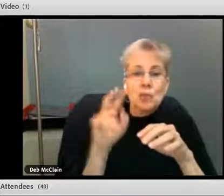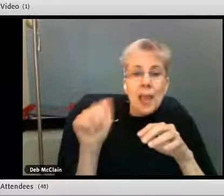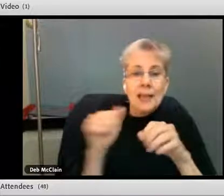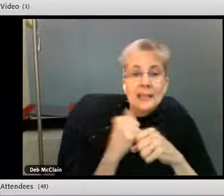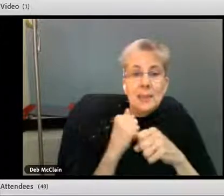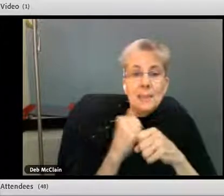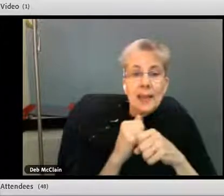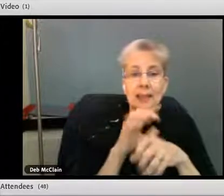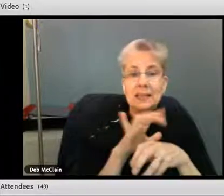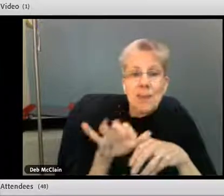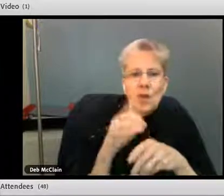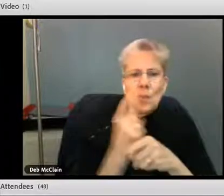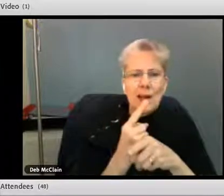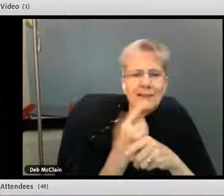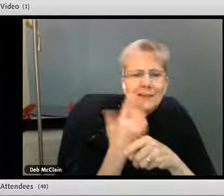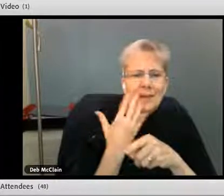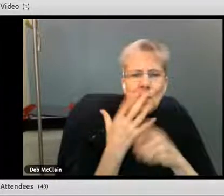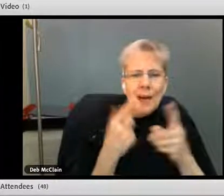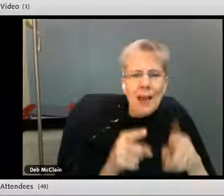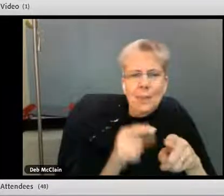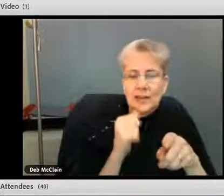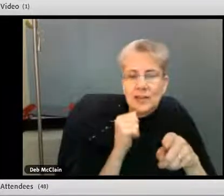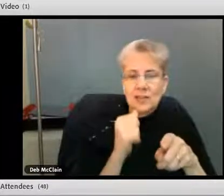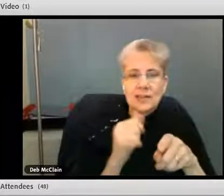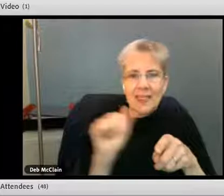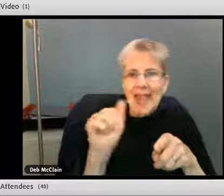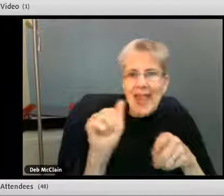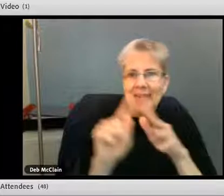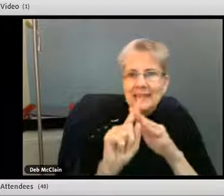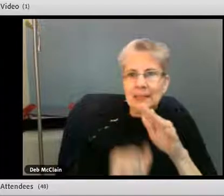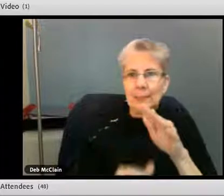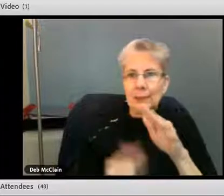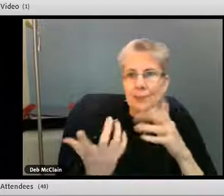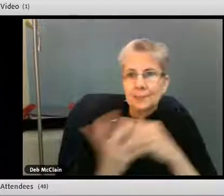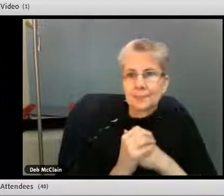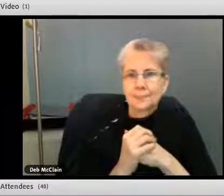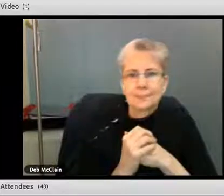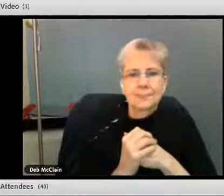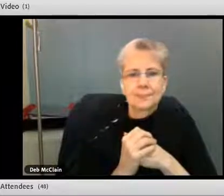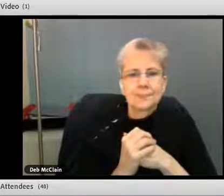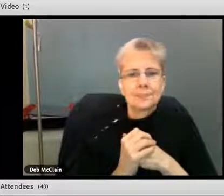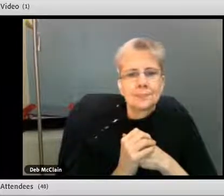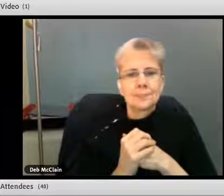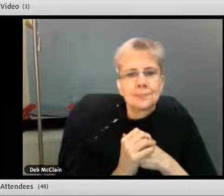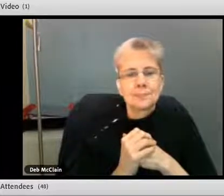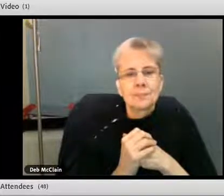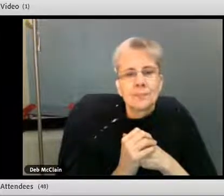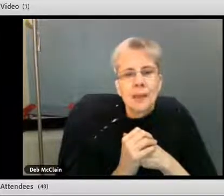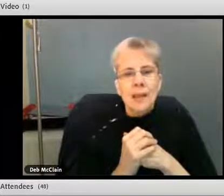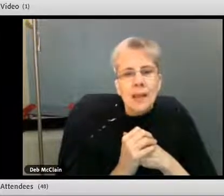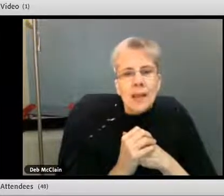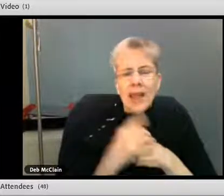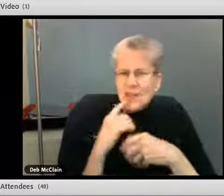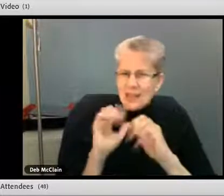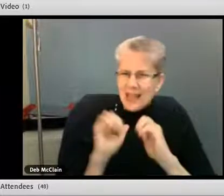It just -- the "A" disappeared. And now you're saying, how did she do that because we moved computers?